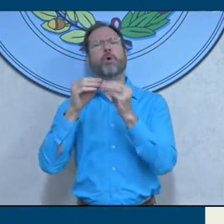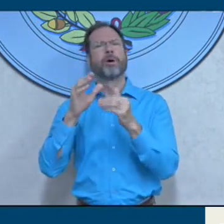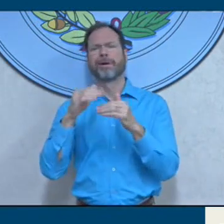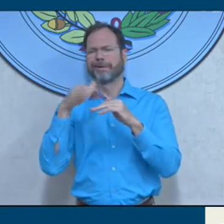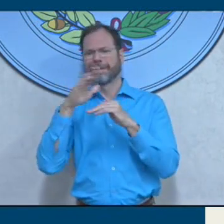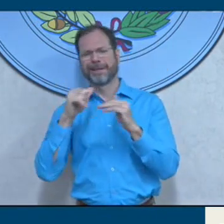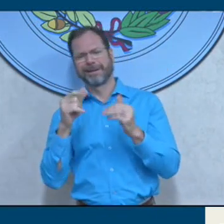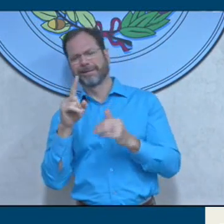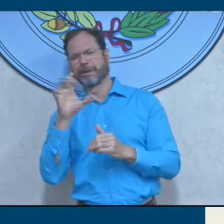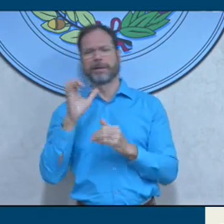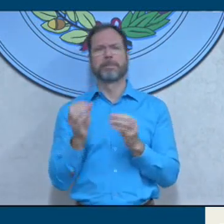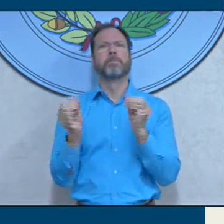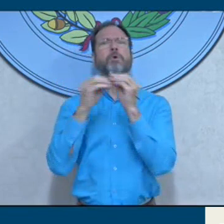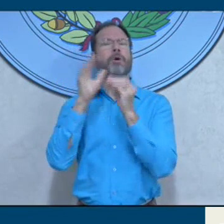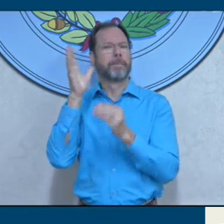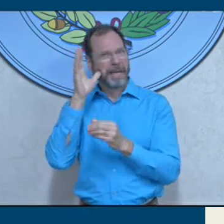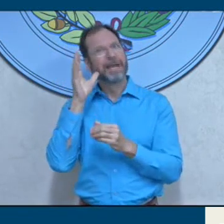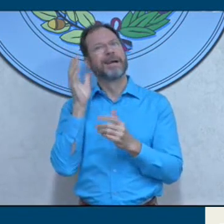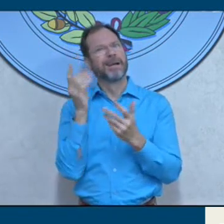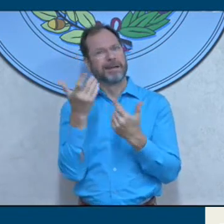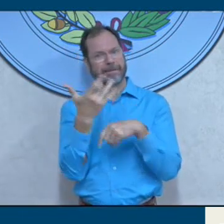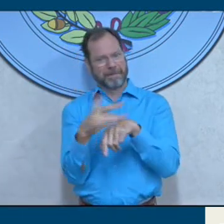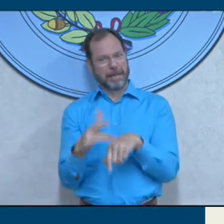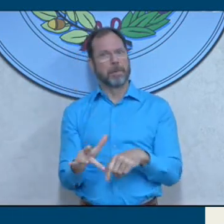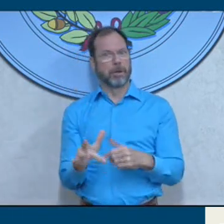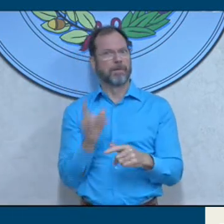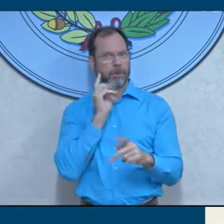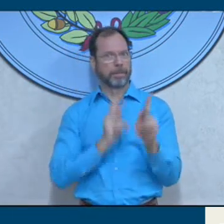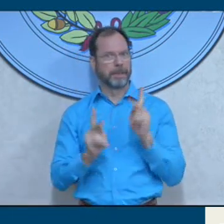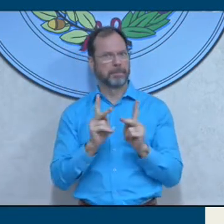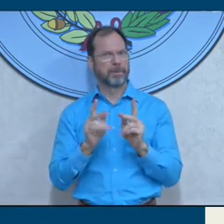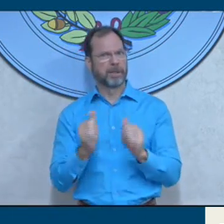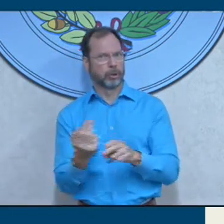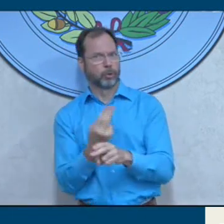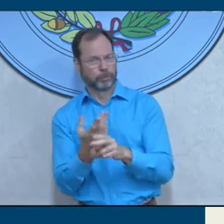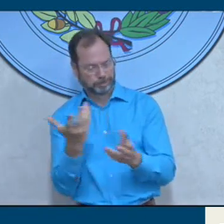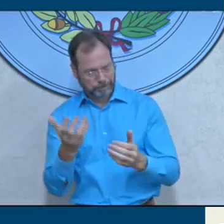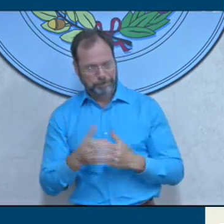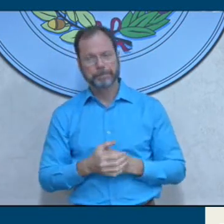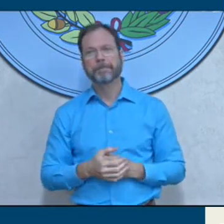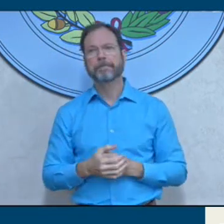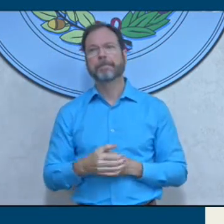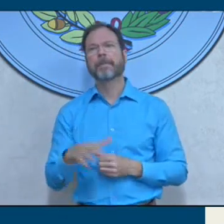THOUGH MORE PEOPLE TESTING POSITIVE FOR COVID-19 WERE HOSPITALIZED TODAY IN HOUSTON. THERE WERE MORE THAN A 100